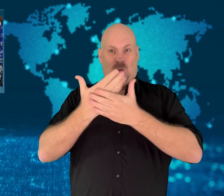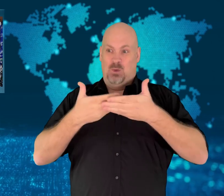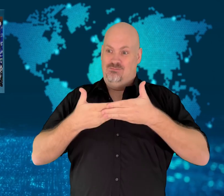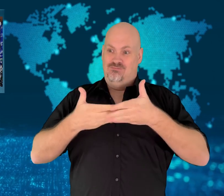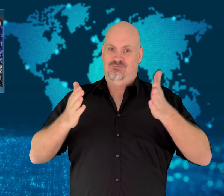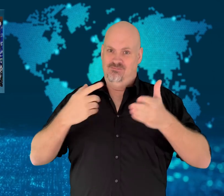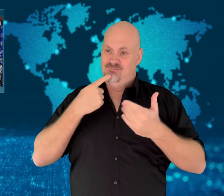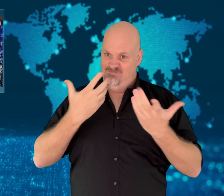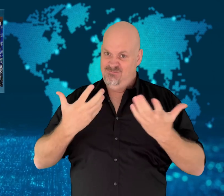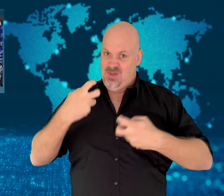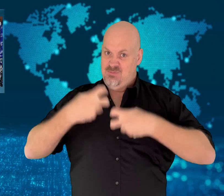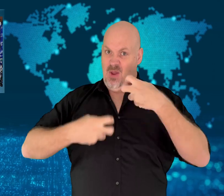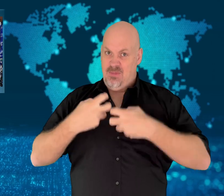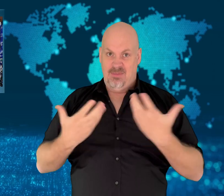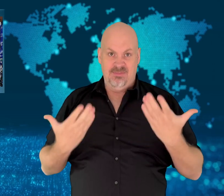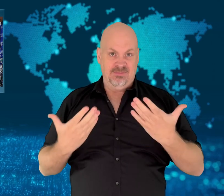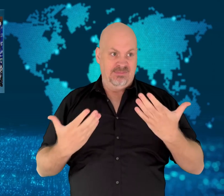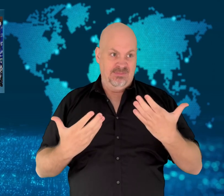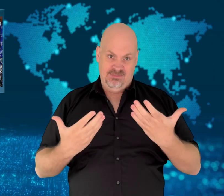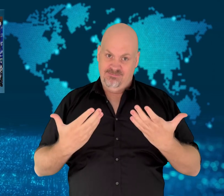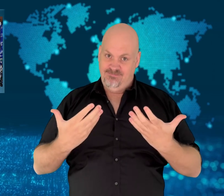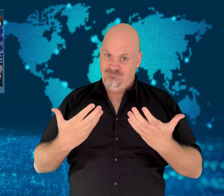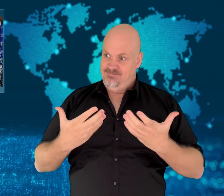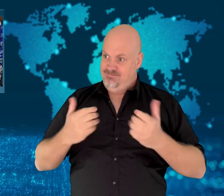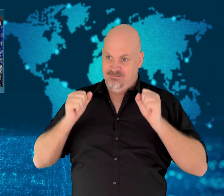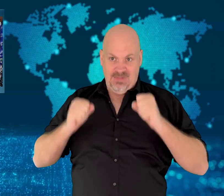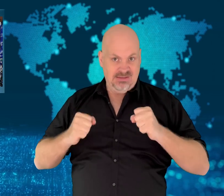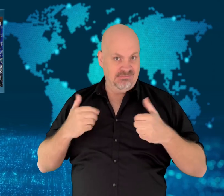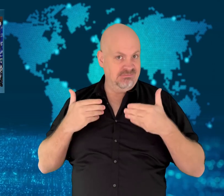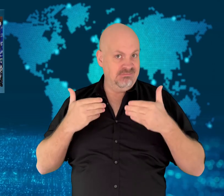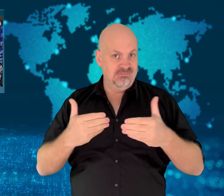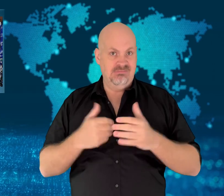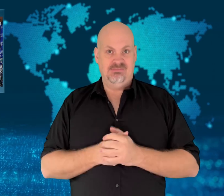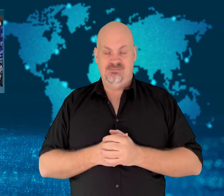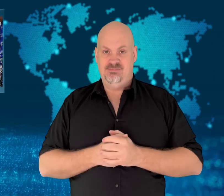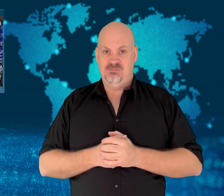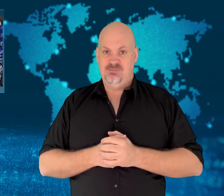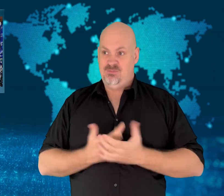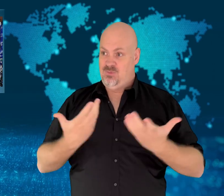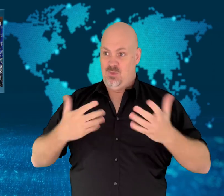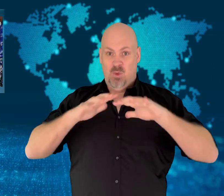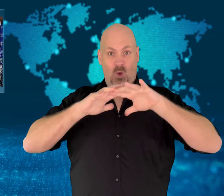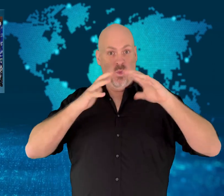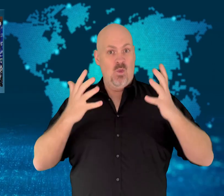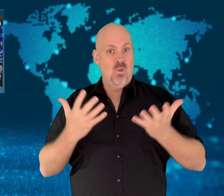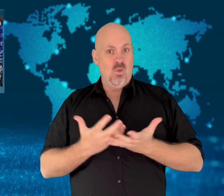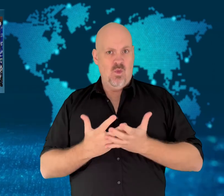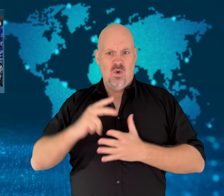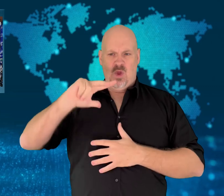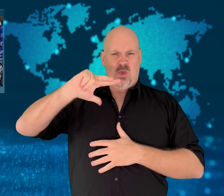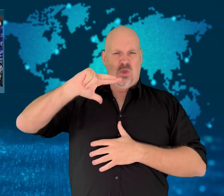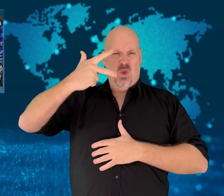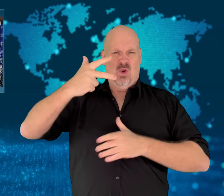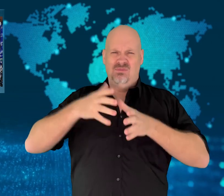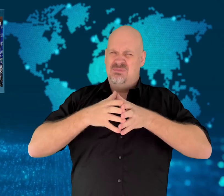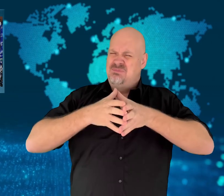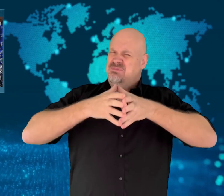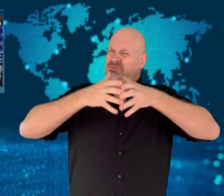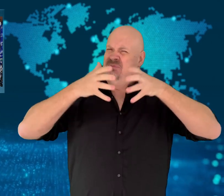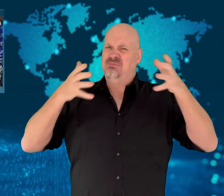The country might not be able to sustain what is the third largest economy